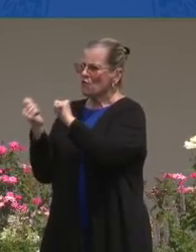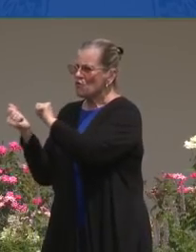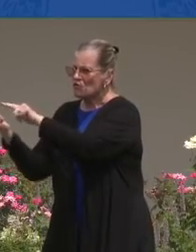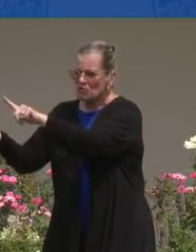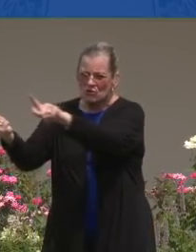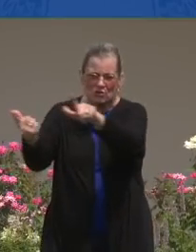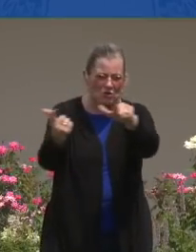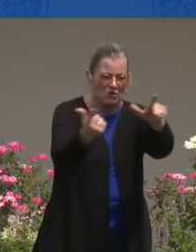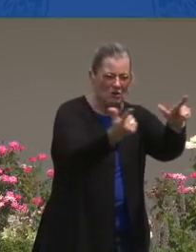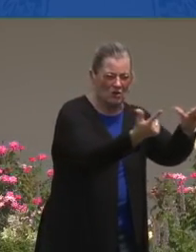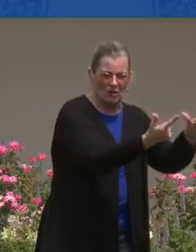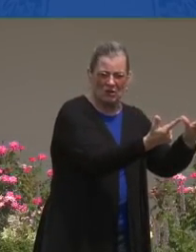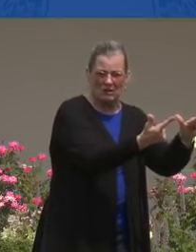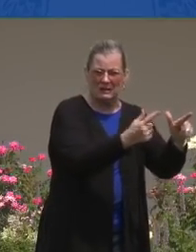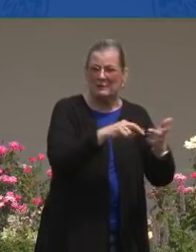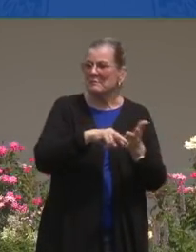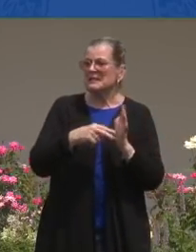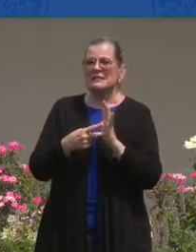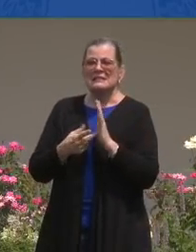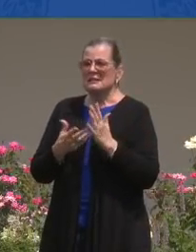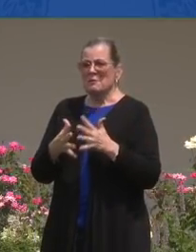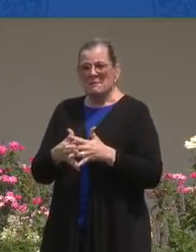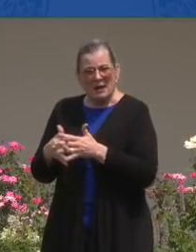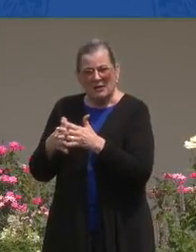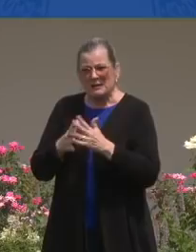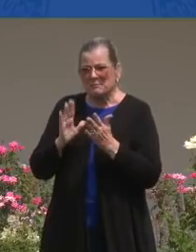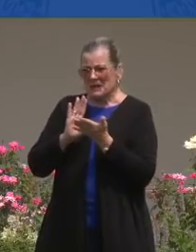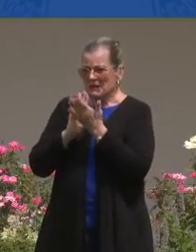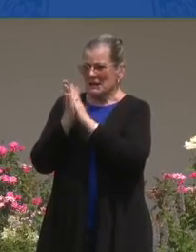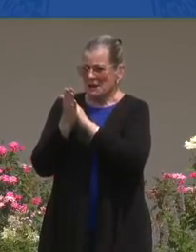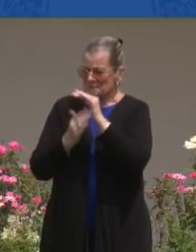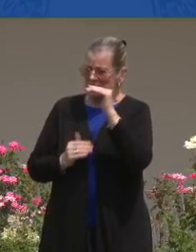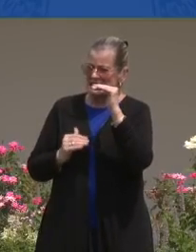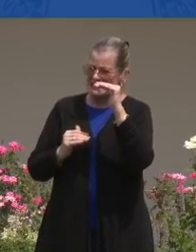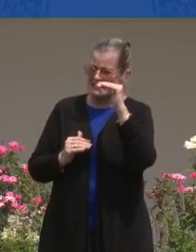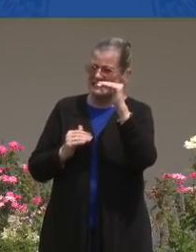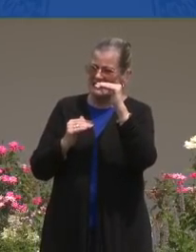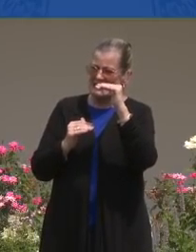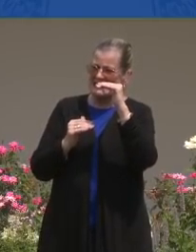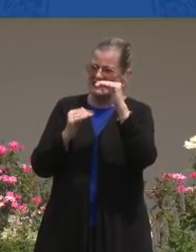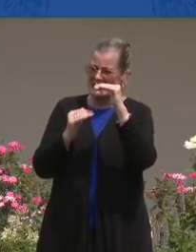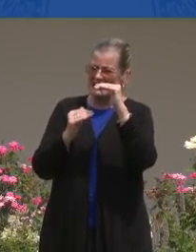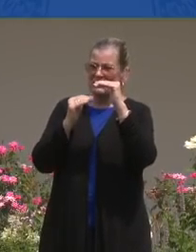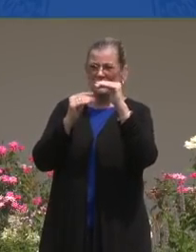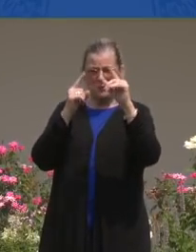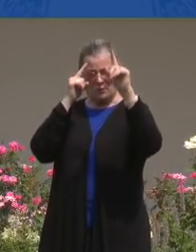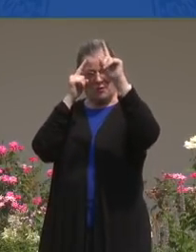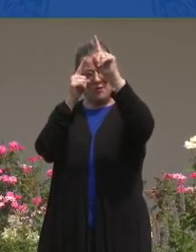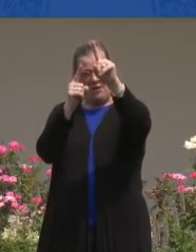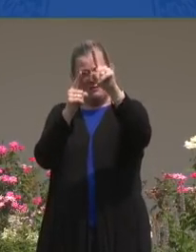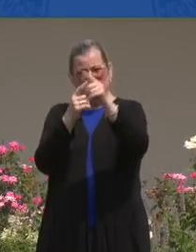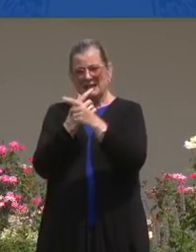that promise of liberty and justice and maybe most importantly, dignity and equality for all.